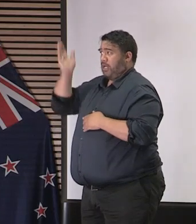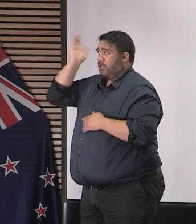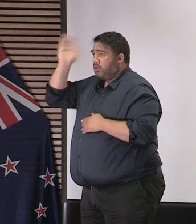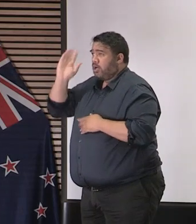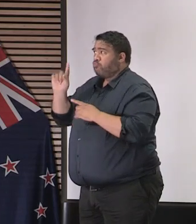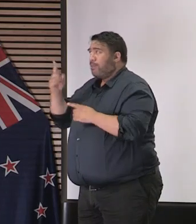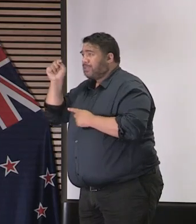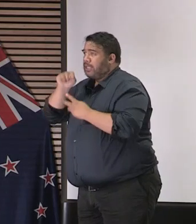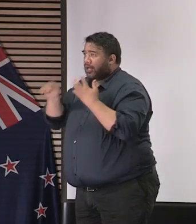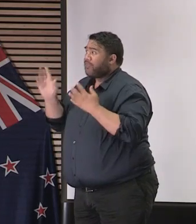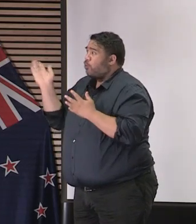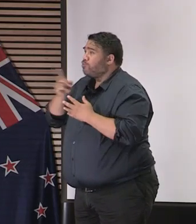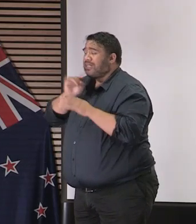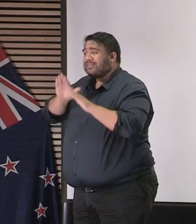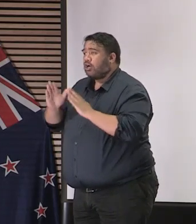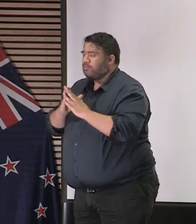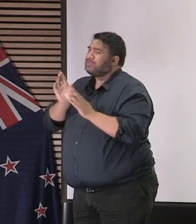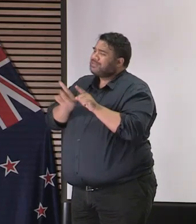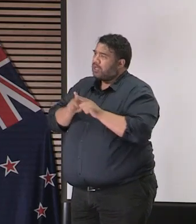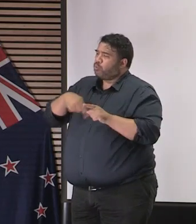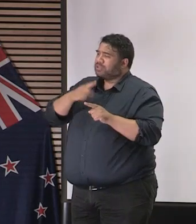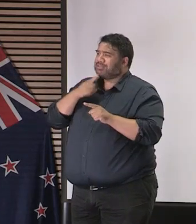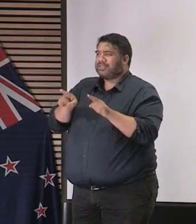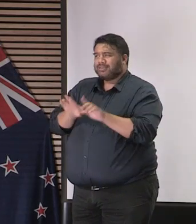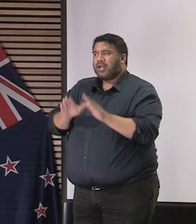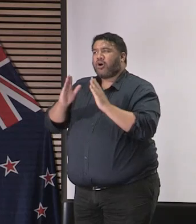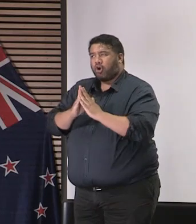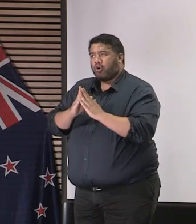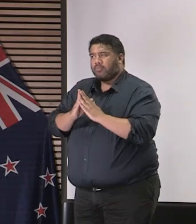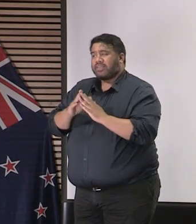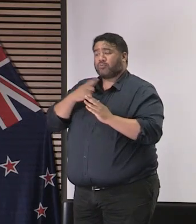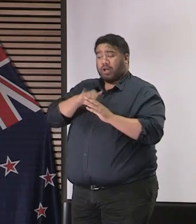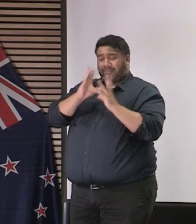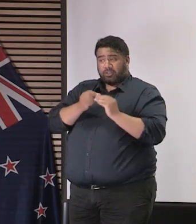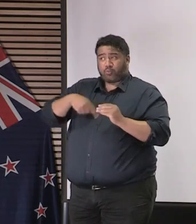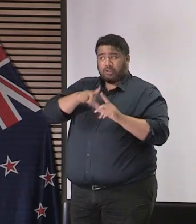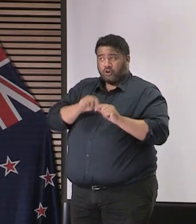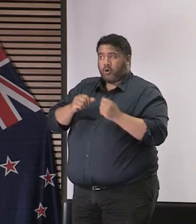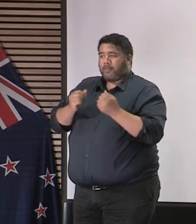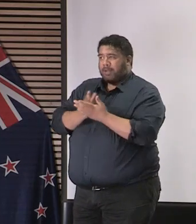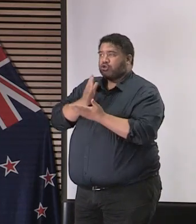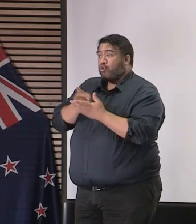everybody who has stood in this spot has emphasised time and time again we want people staying at home and staying in